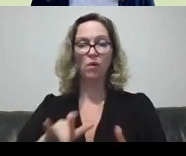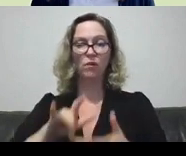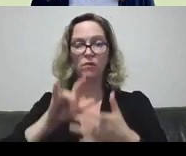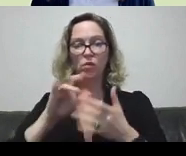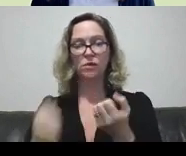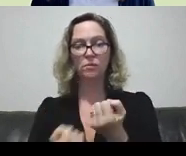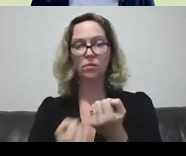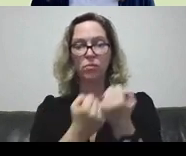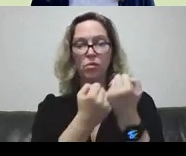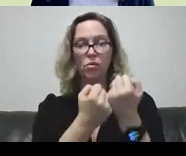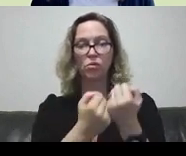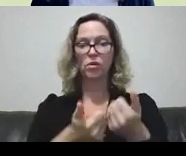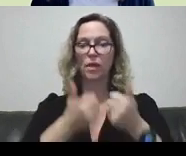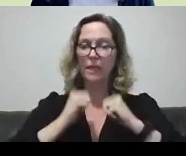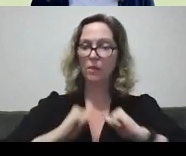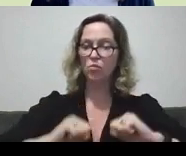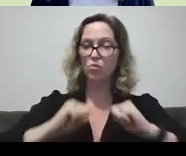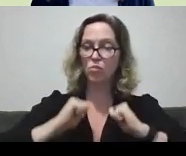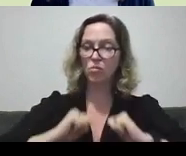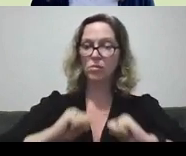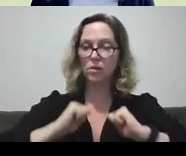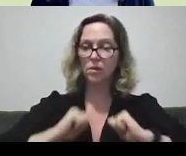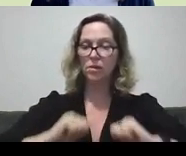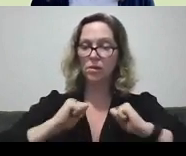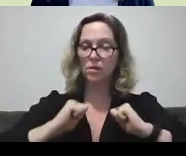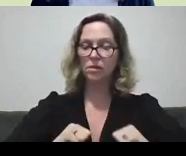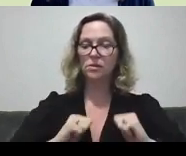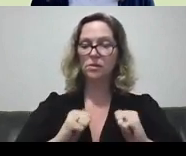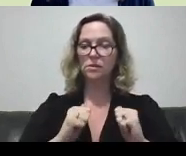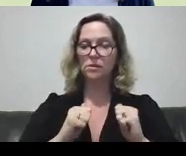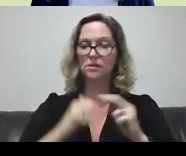and rehearsal developing capacity within daily and weekly